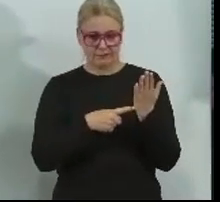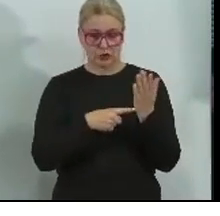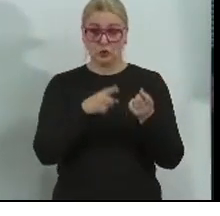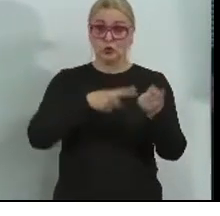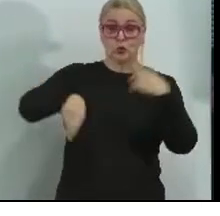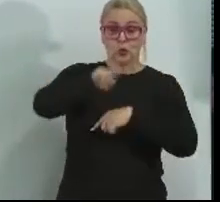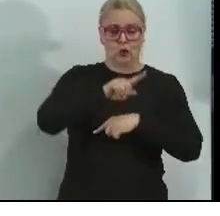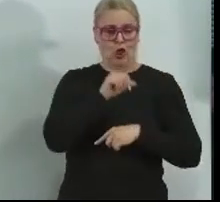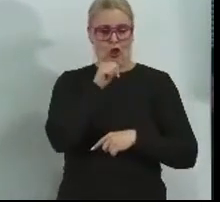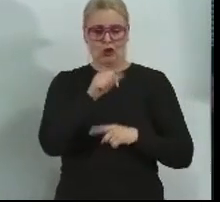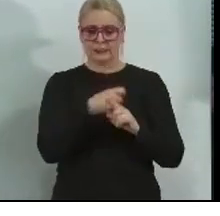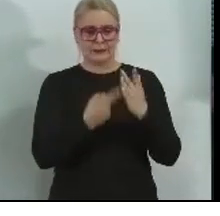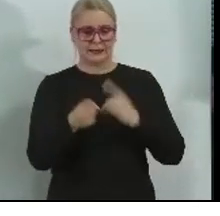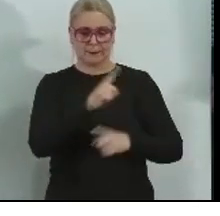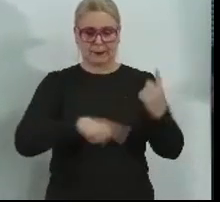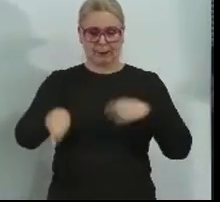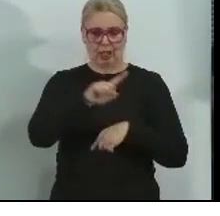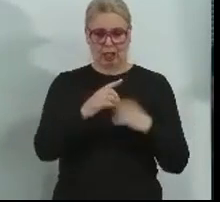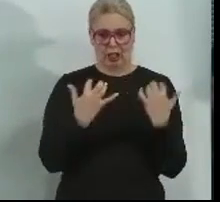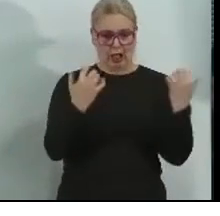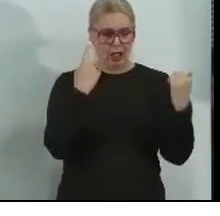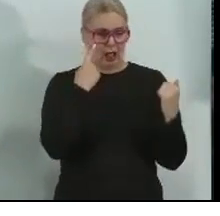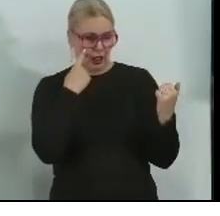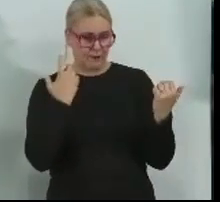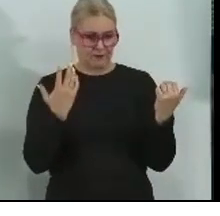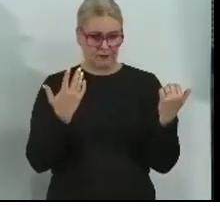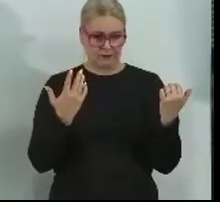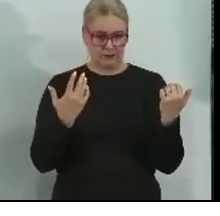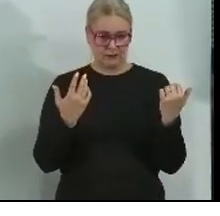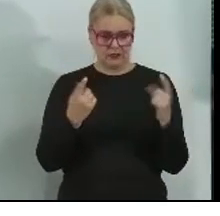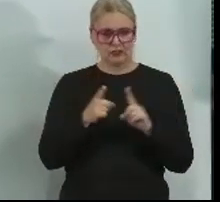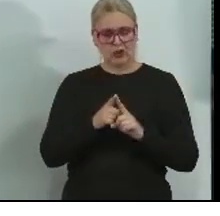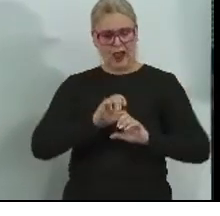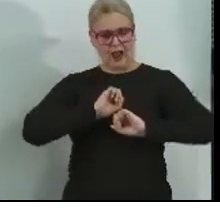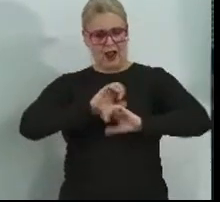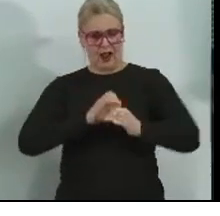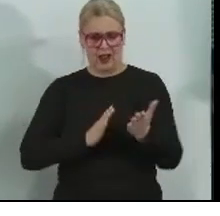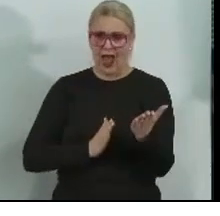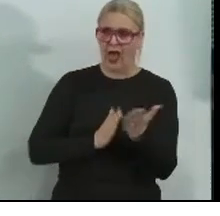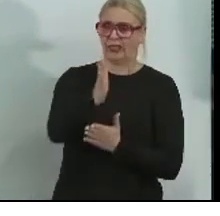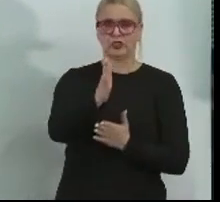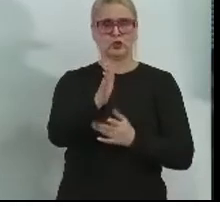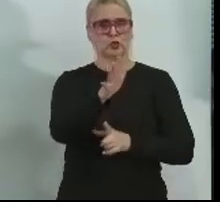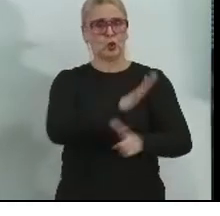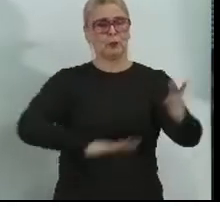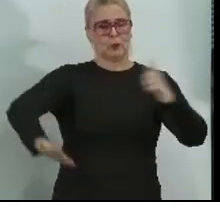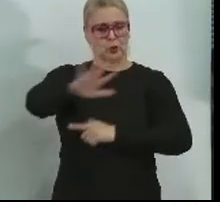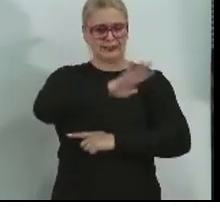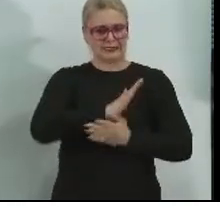Dom, do you want, do you want to shuffle forward slightly as well? Sure. So we've seen it on the right on the end here.